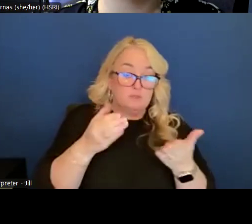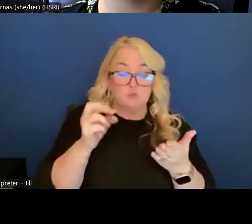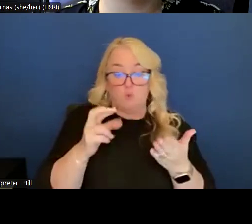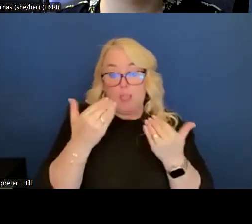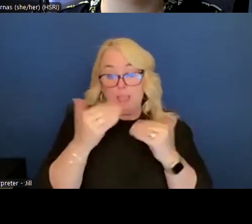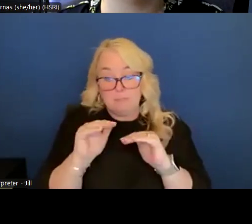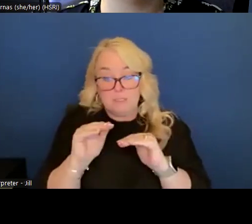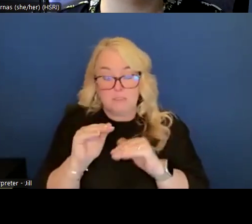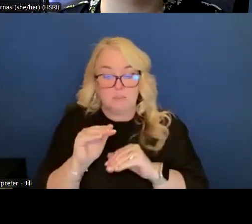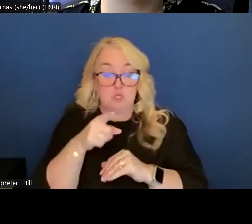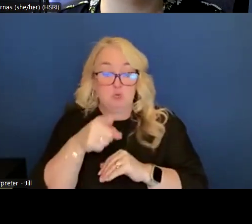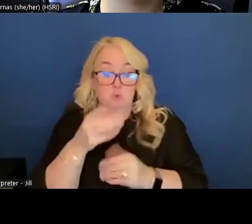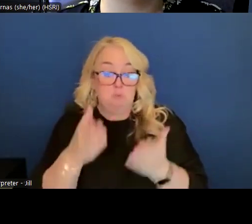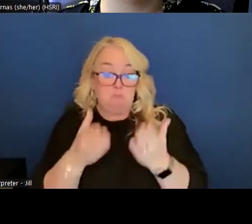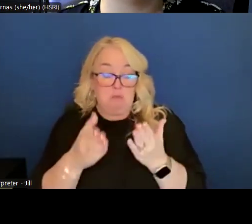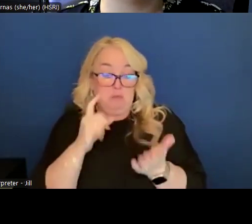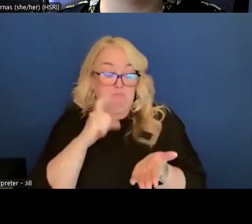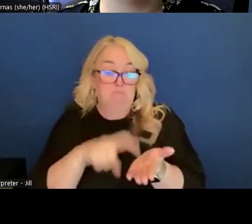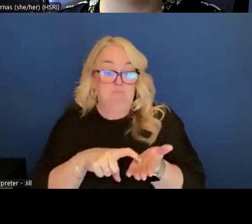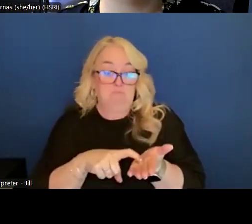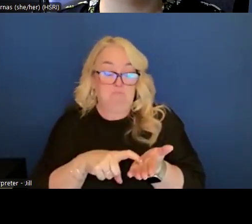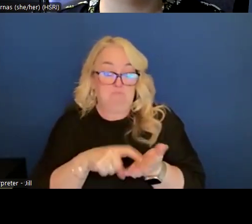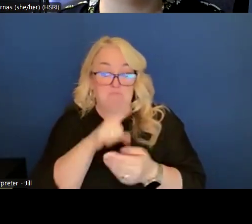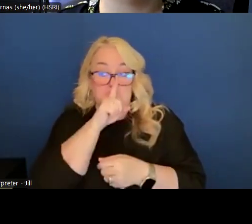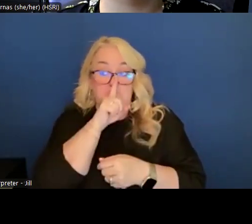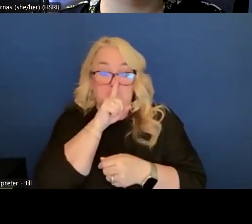not being told about what waivers are available, or what